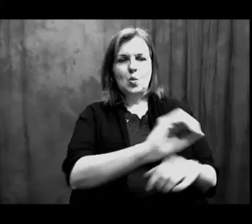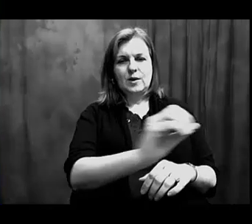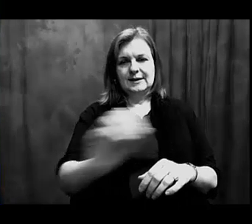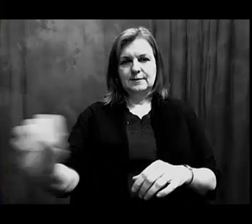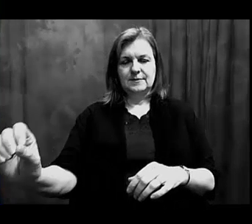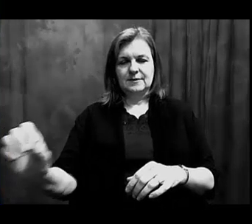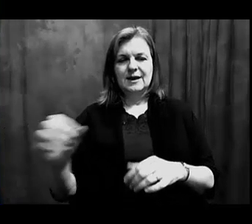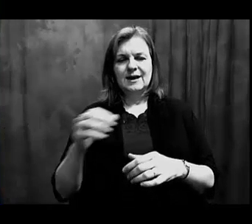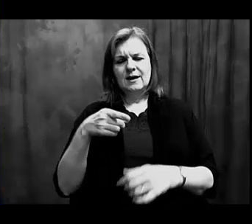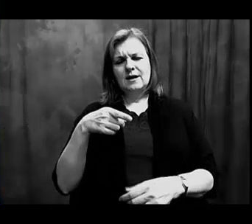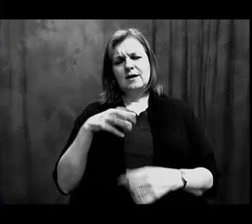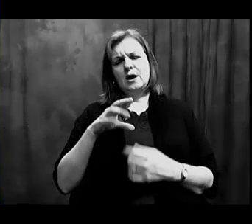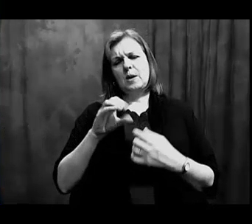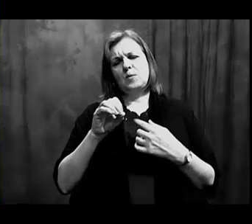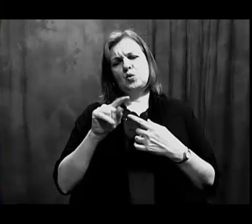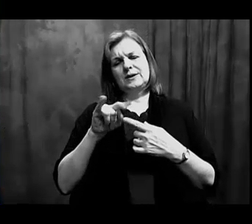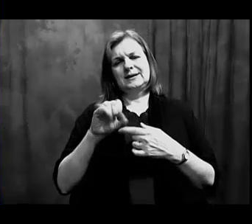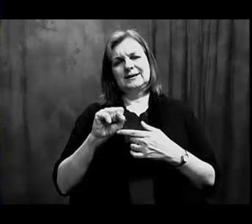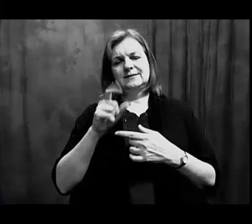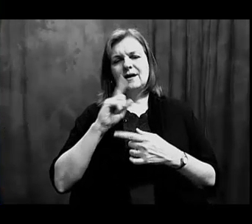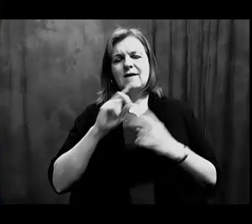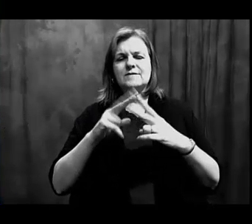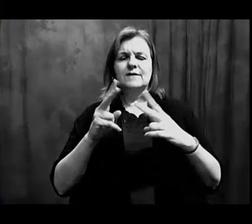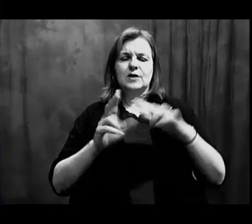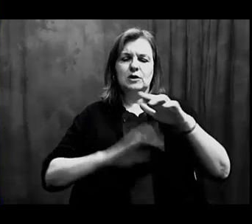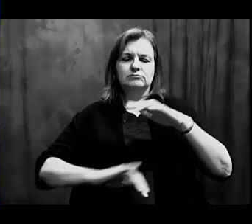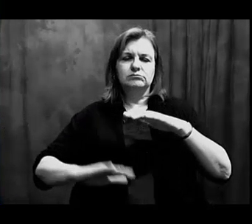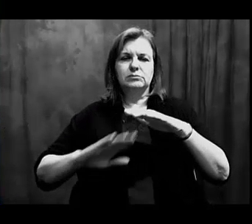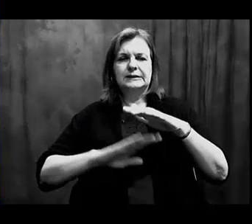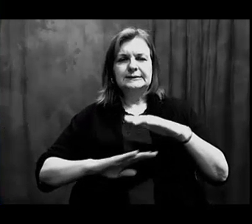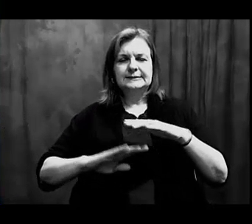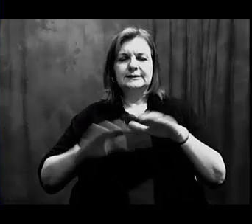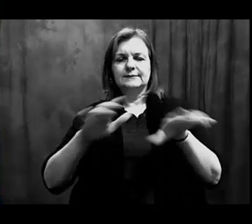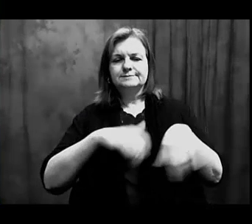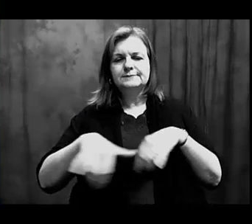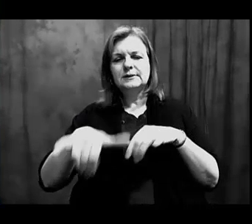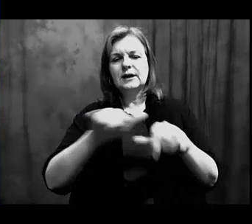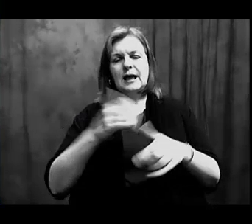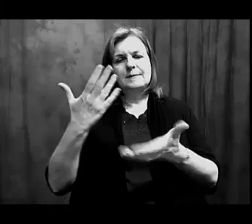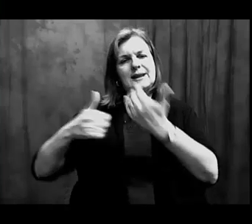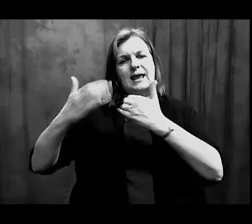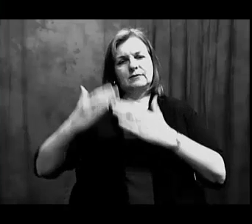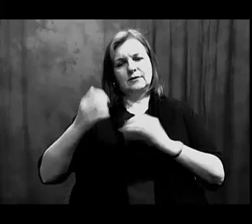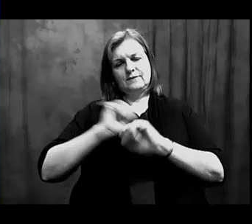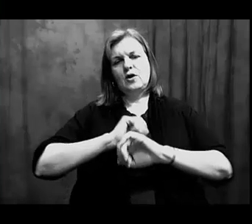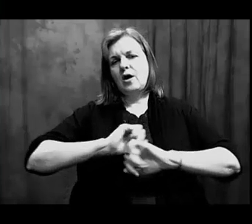protists are this fundamental common ancestor for all of us now